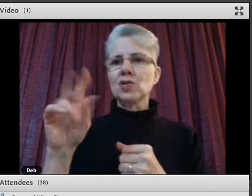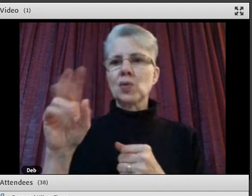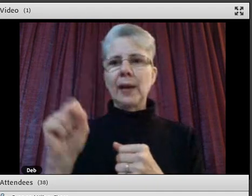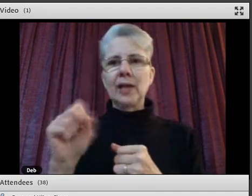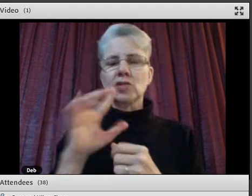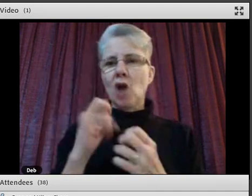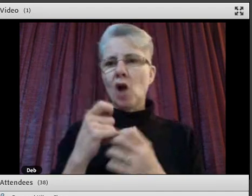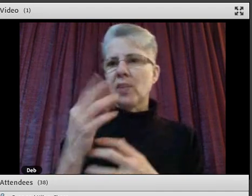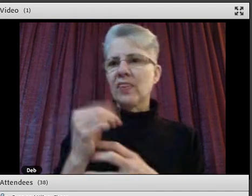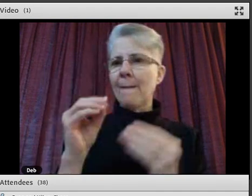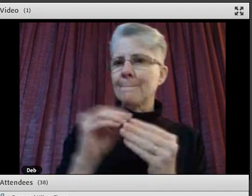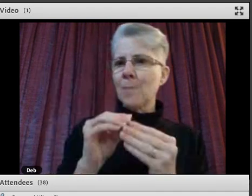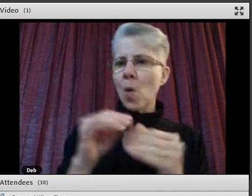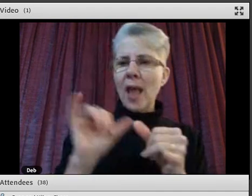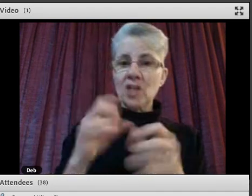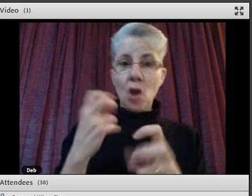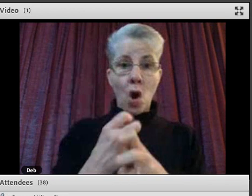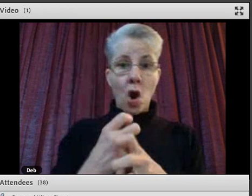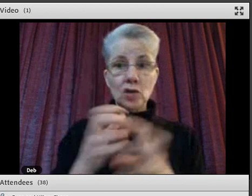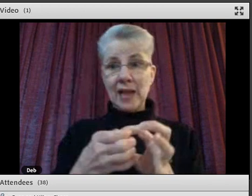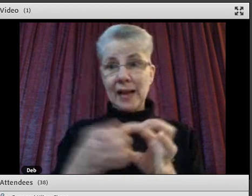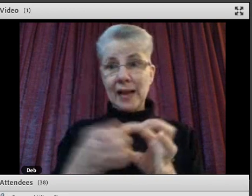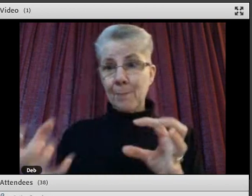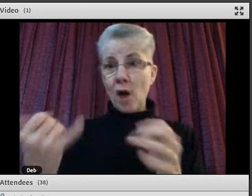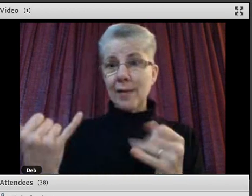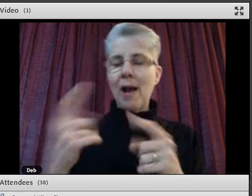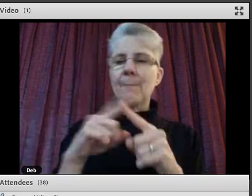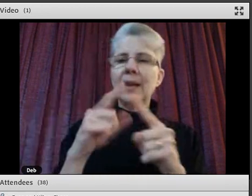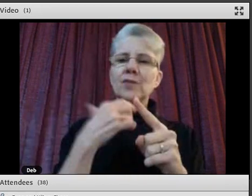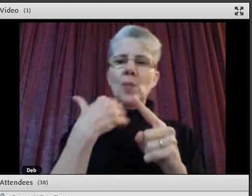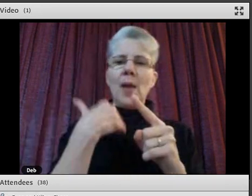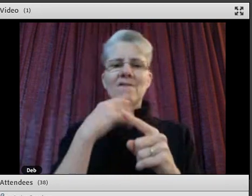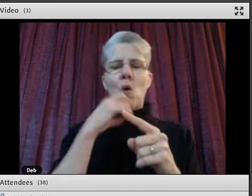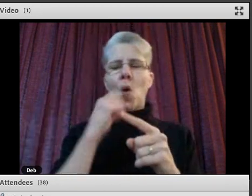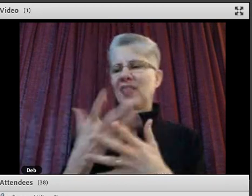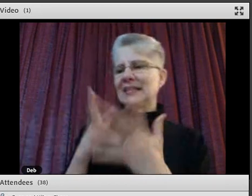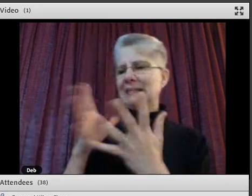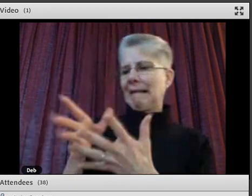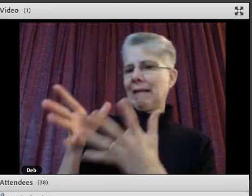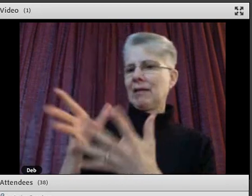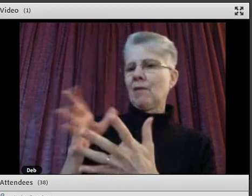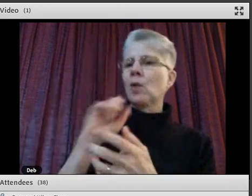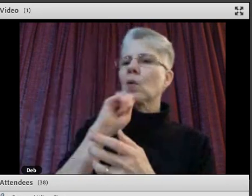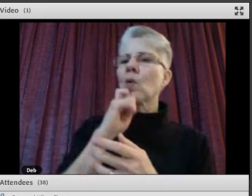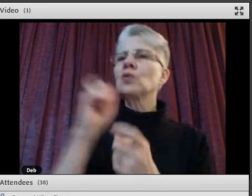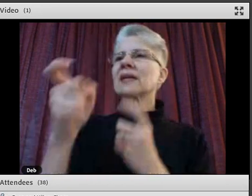But if you have some of this old stuff laying around, it's really cool to give kids an opportunity. Hand them a screwdriver, hand them a hammer,